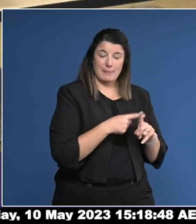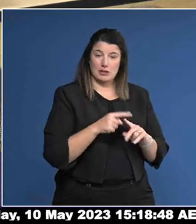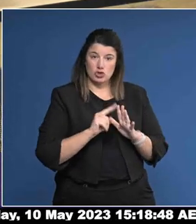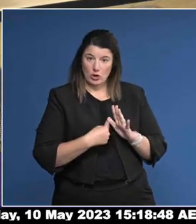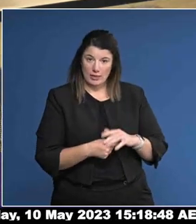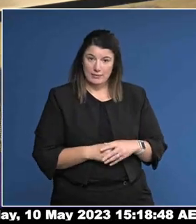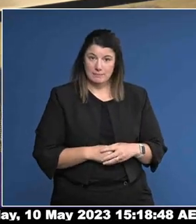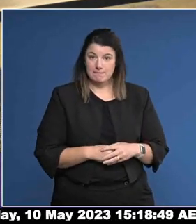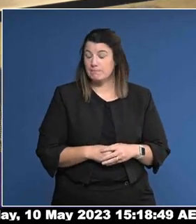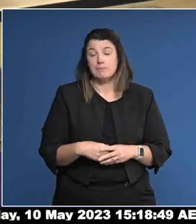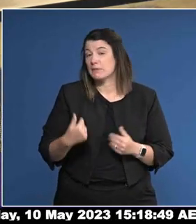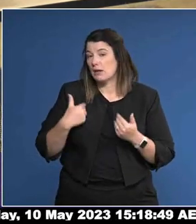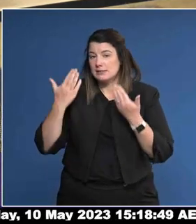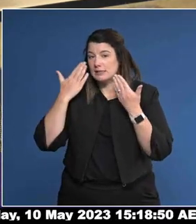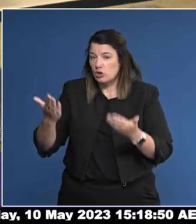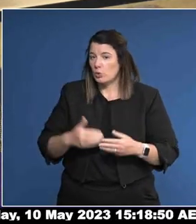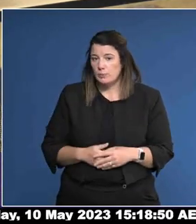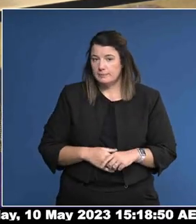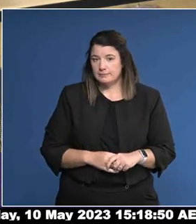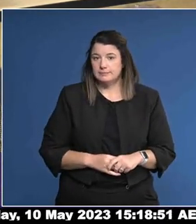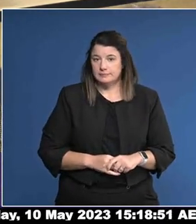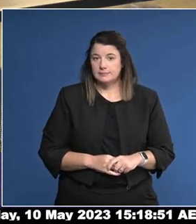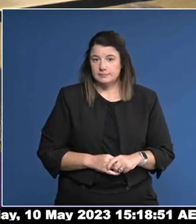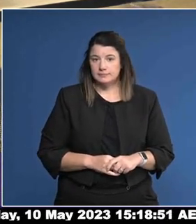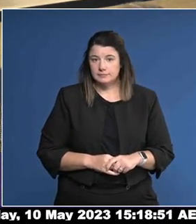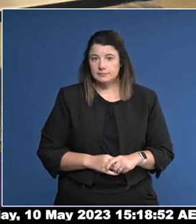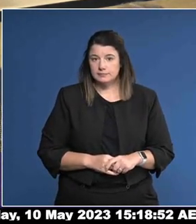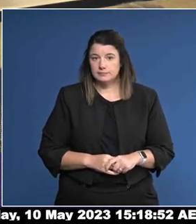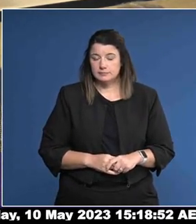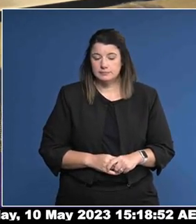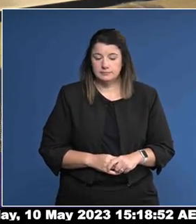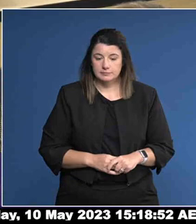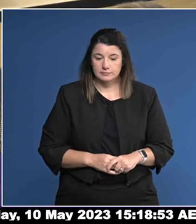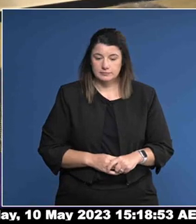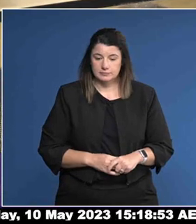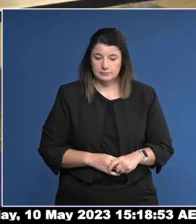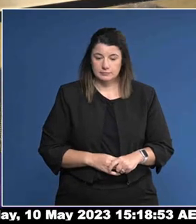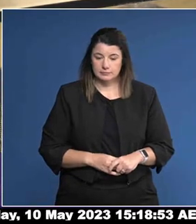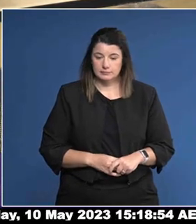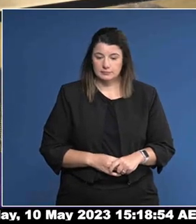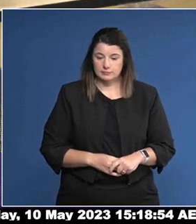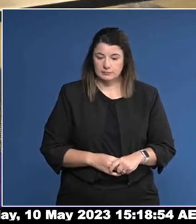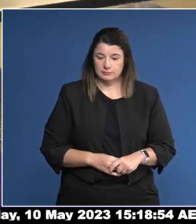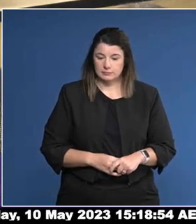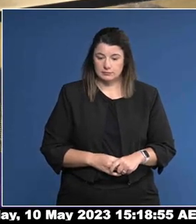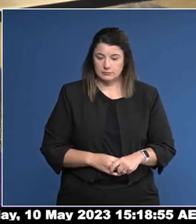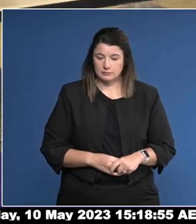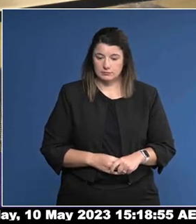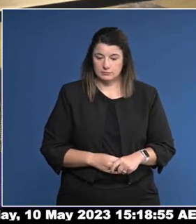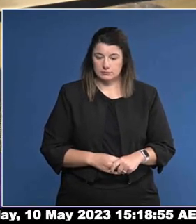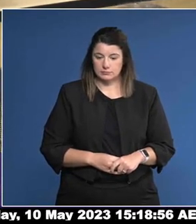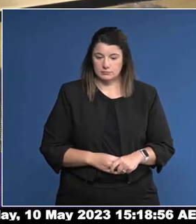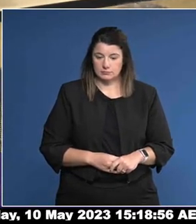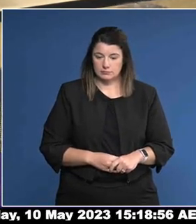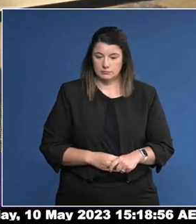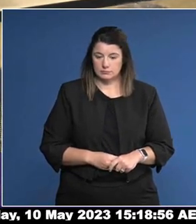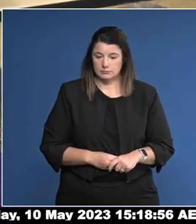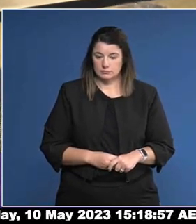No, I was not aware of that.